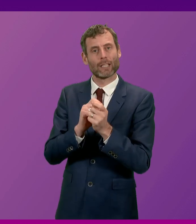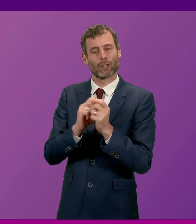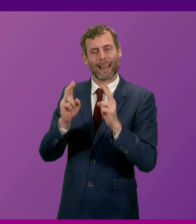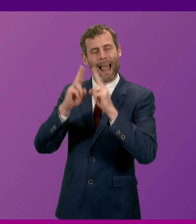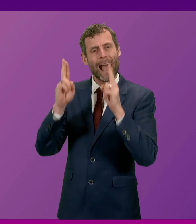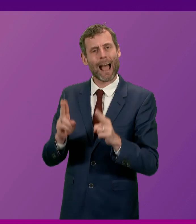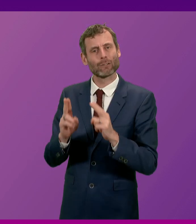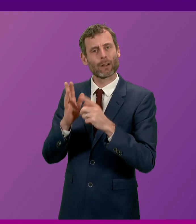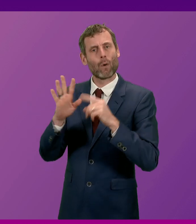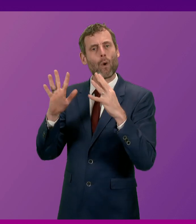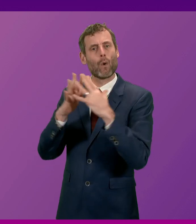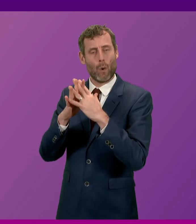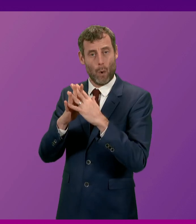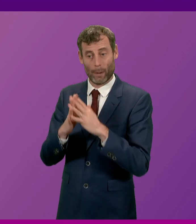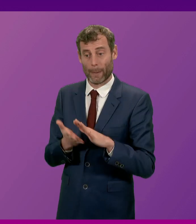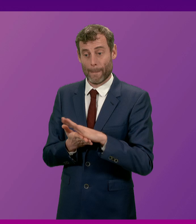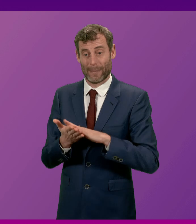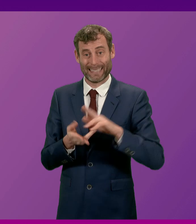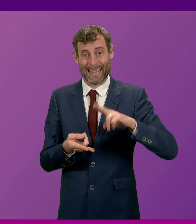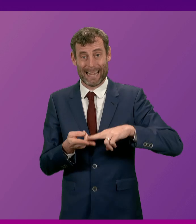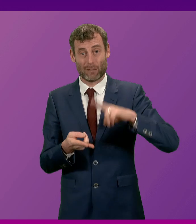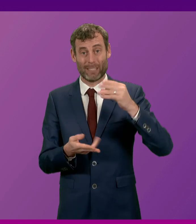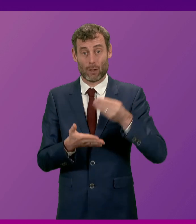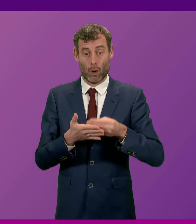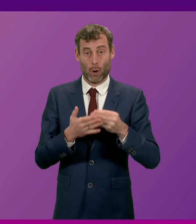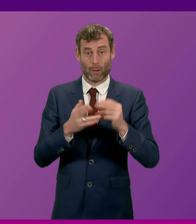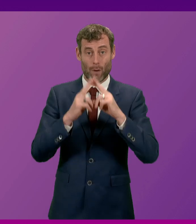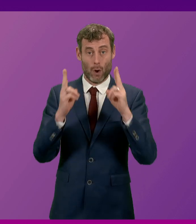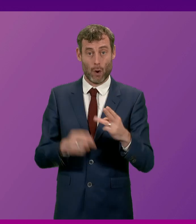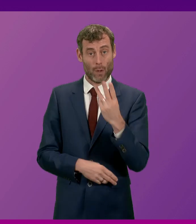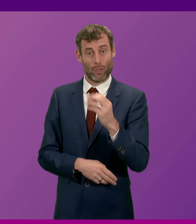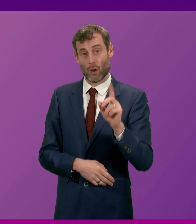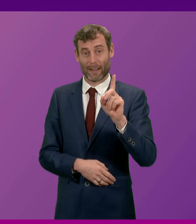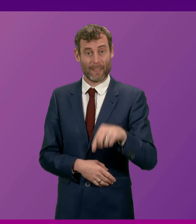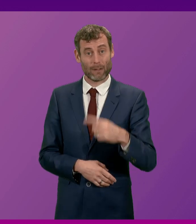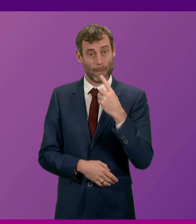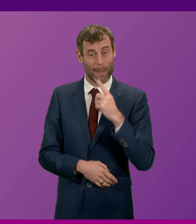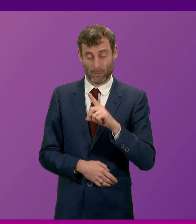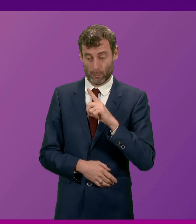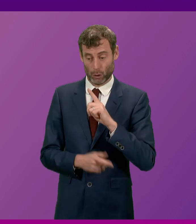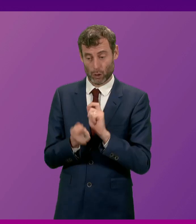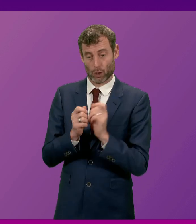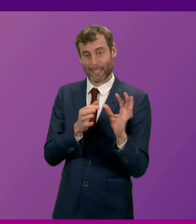increase the cost of a new home by £30,000 through changes to rent controls. Previous changes to the